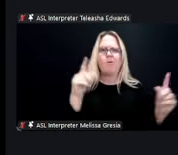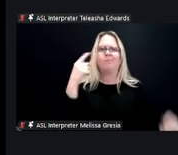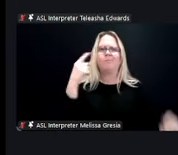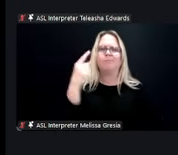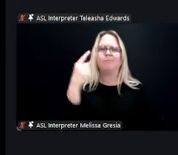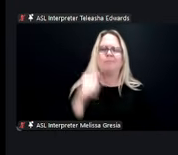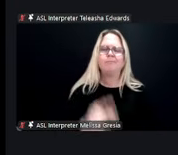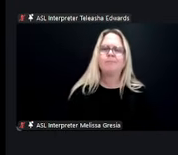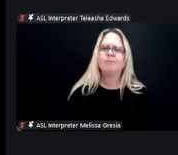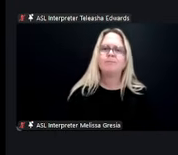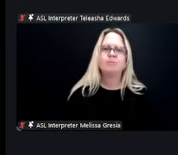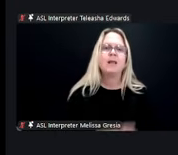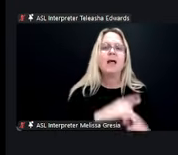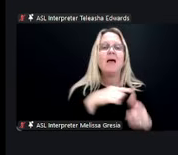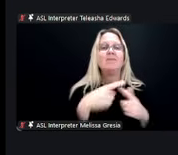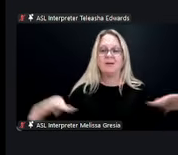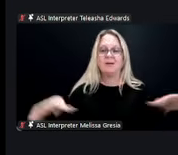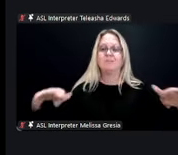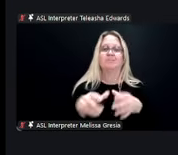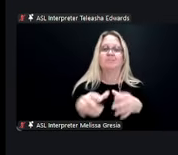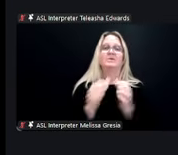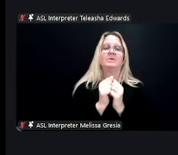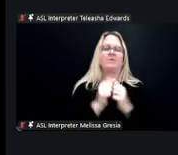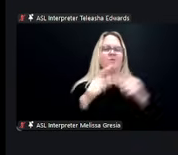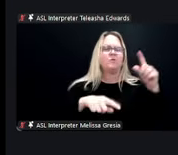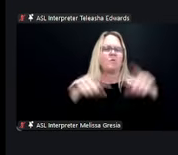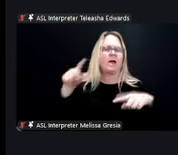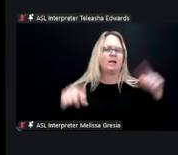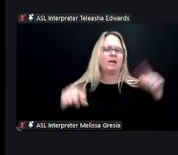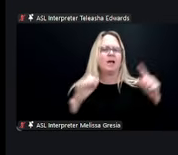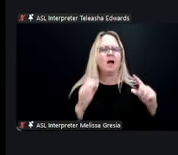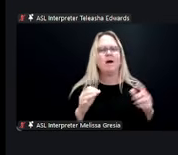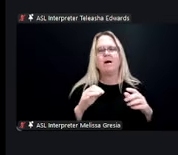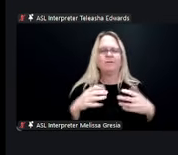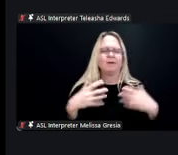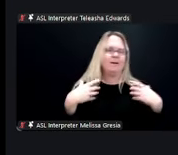um and then bringing together uh a variety of counter partners, healthcare providers,